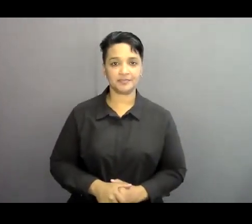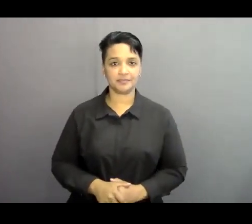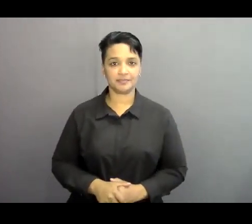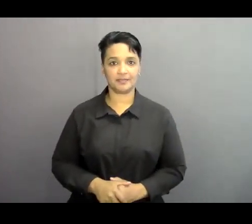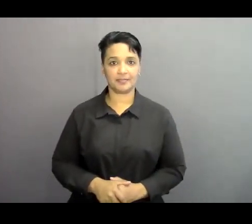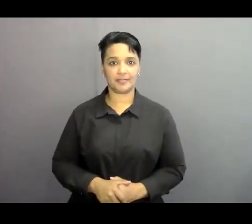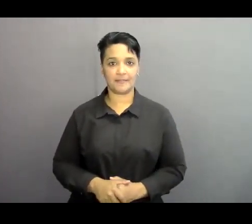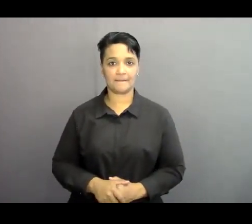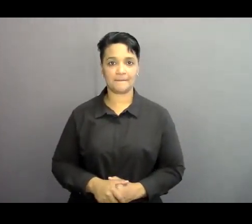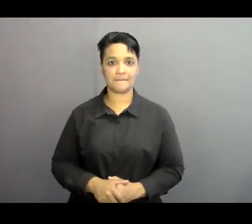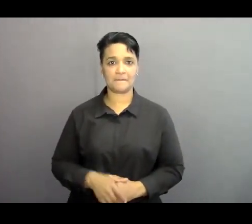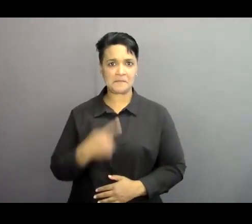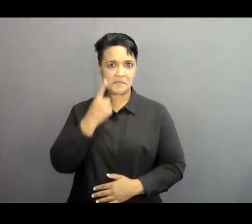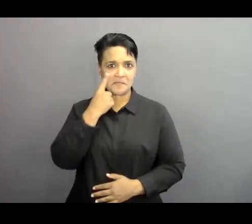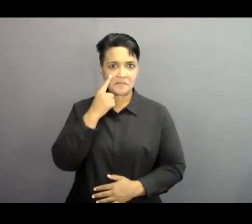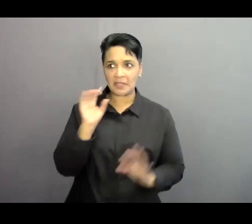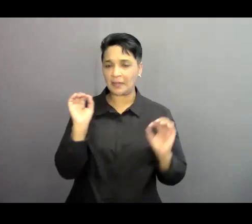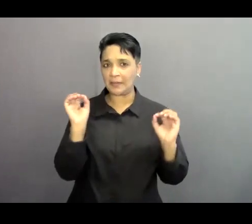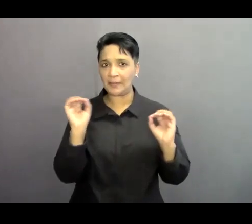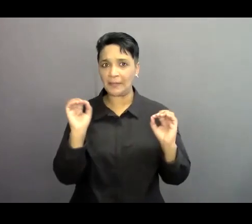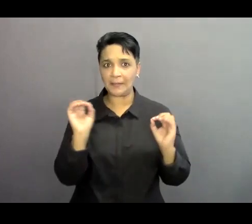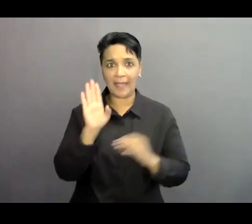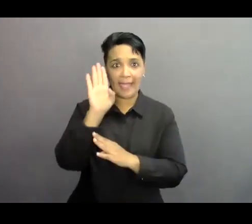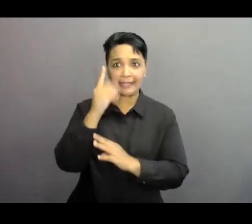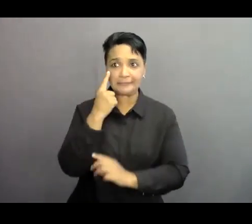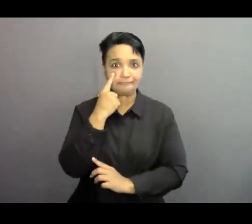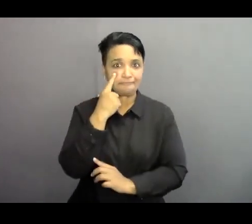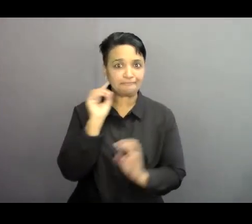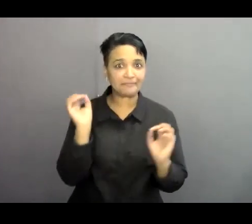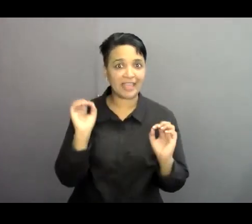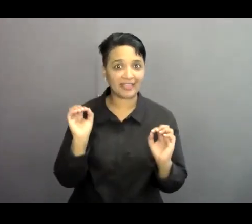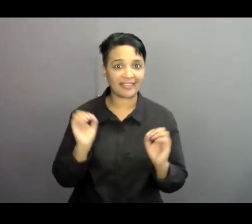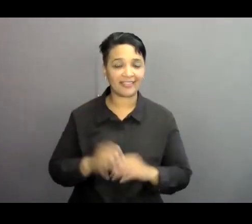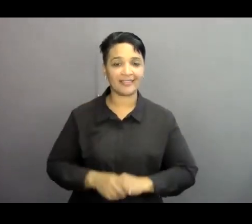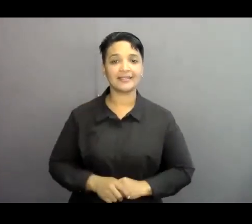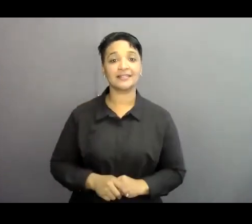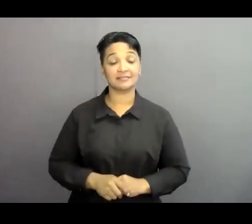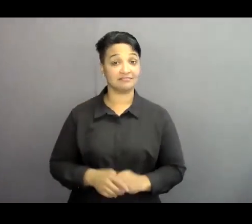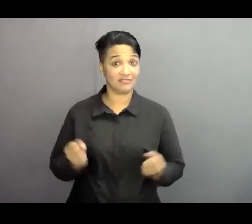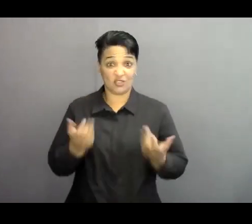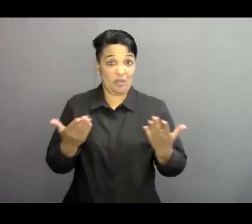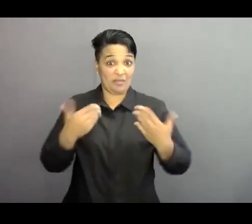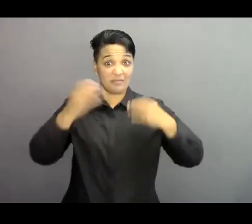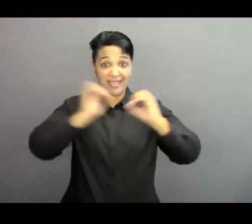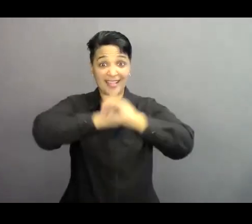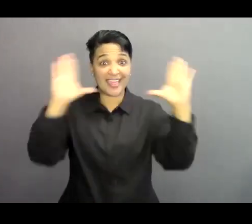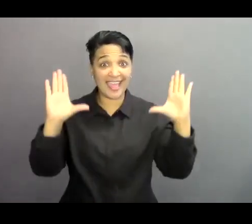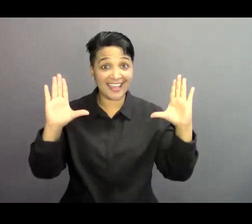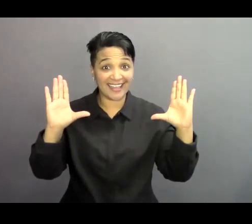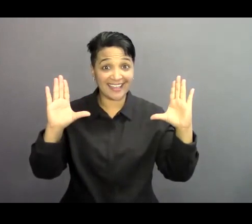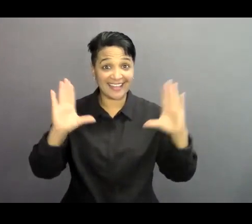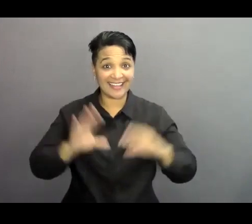don't see any raised hands yet. So maybe everything is clear. Oh, there is one raised